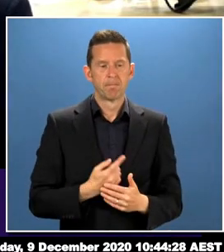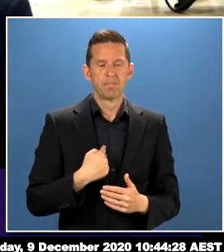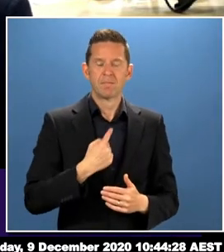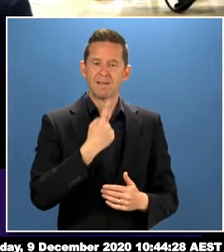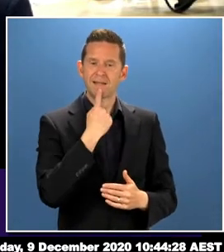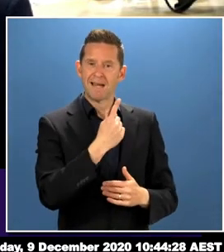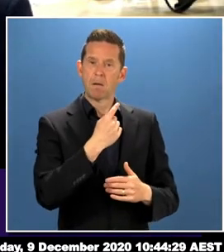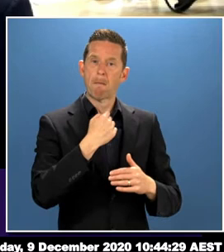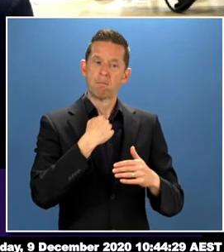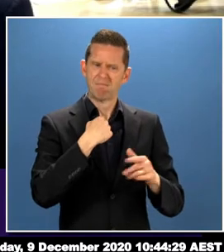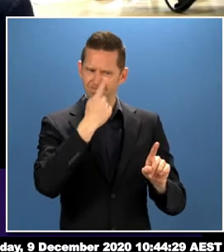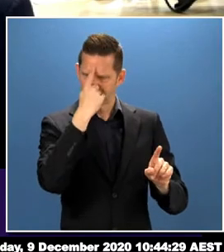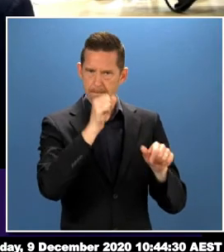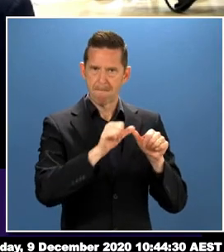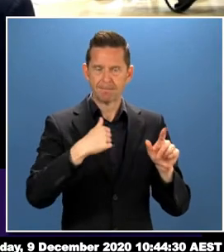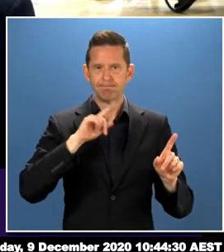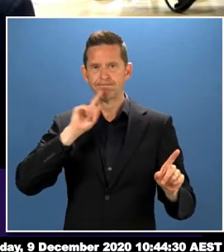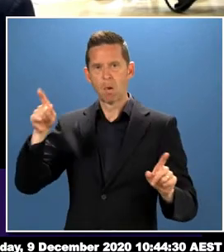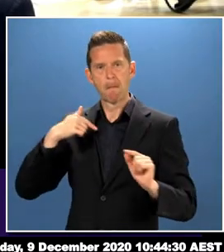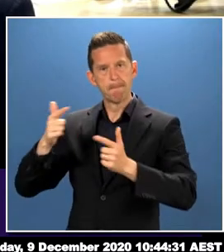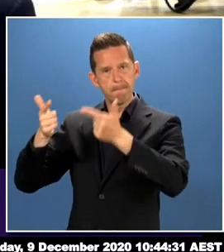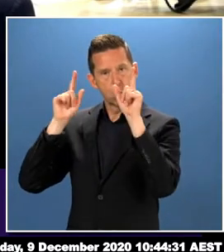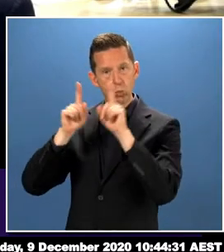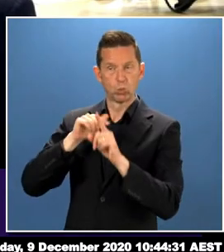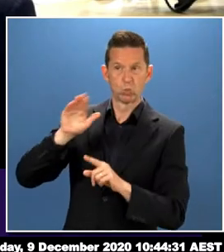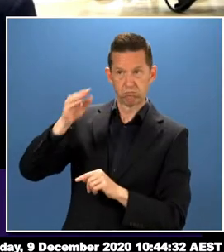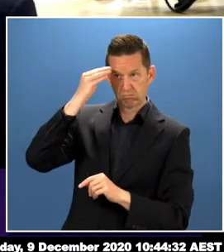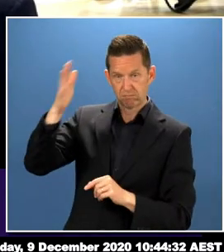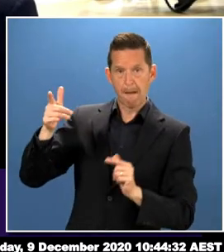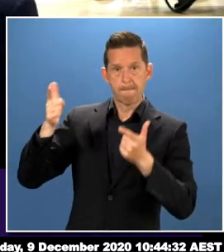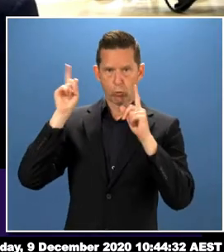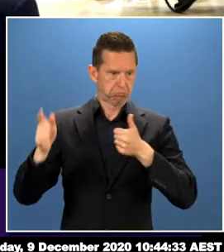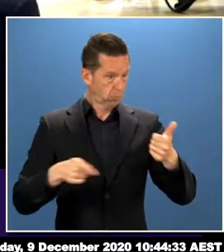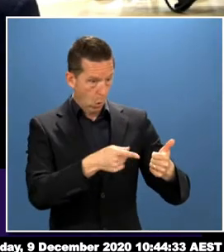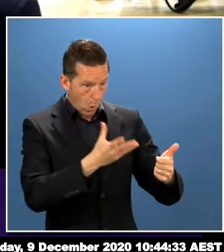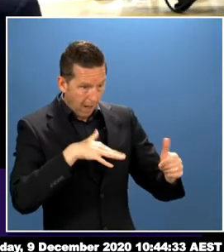He was very excited and very supportive of me being involved with that.